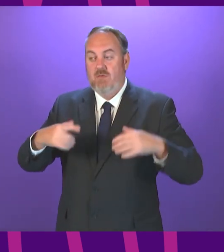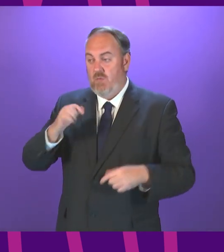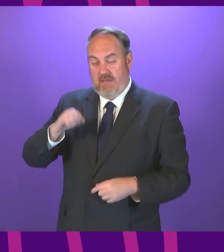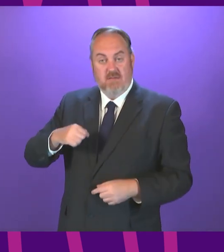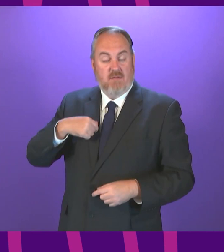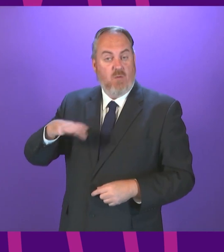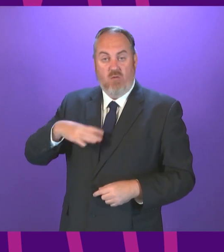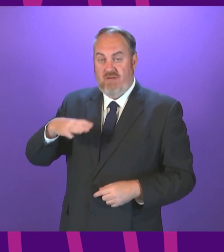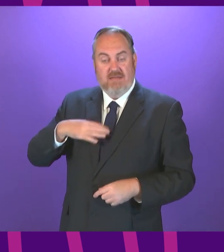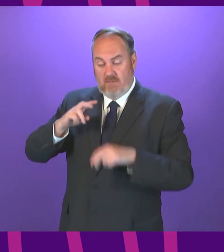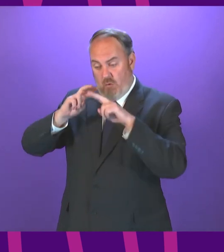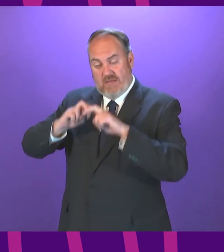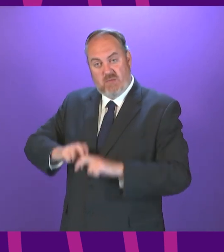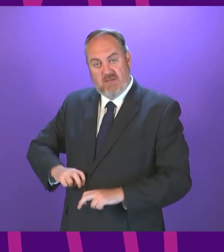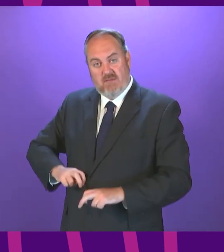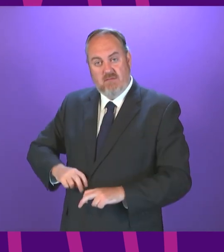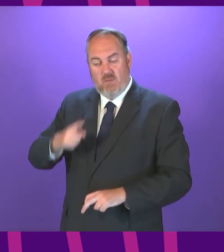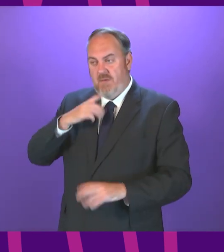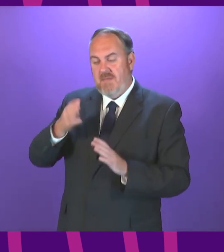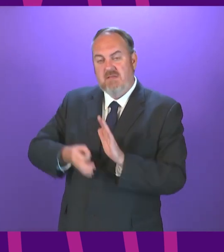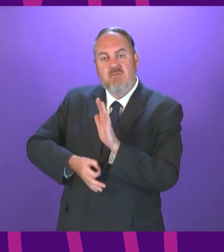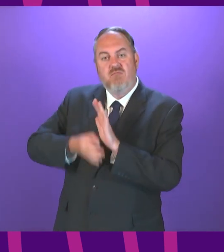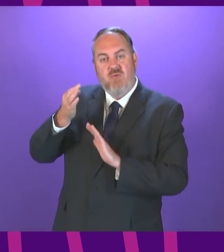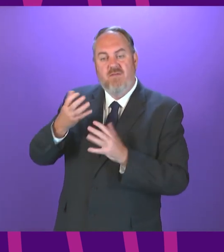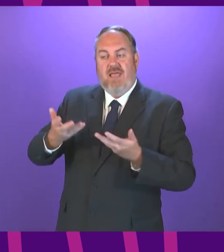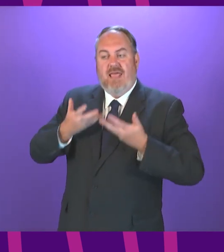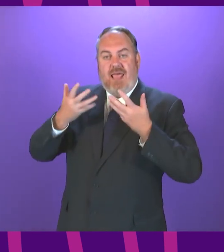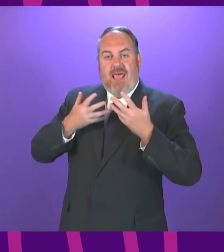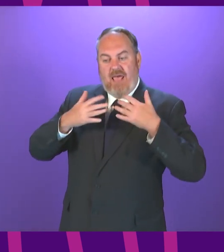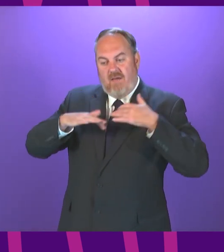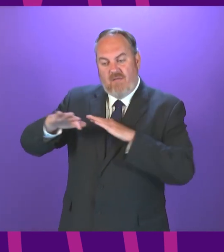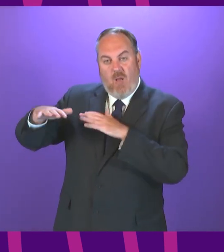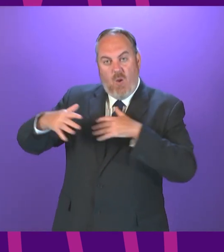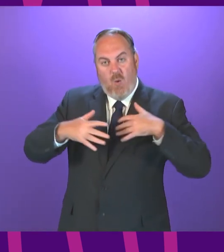more radically improve ventilation in public buildings, and how we can make much more use of,